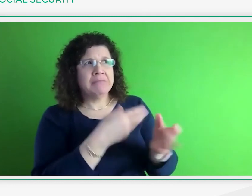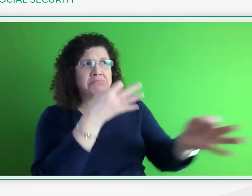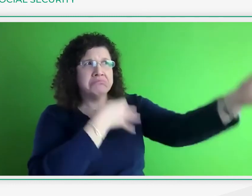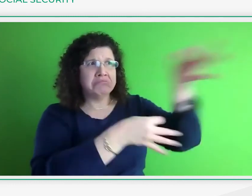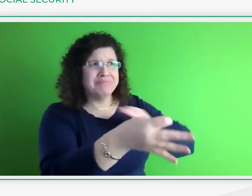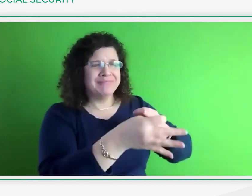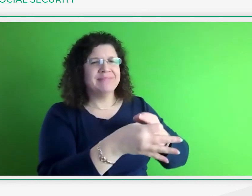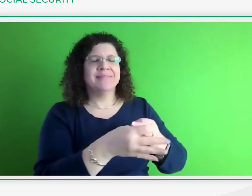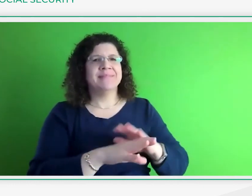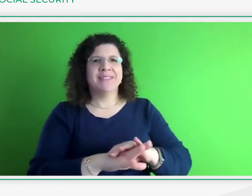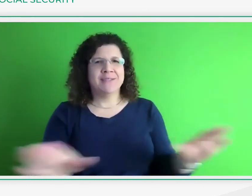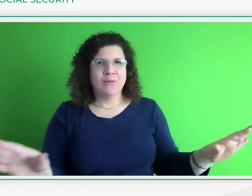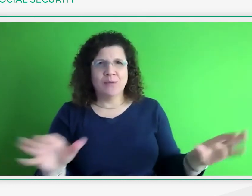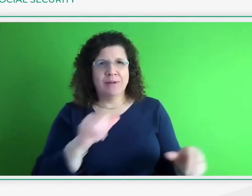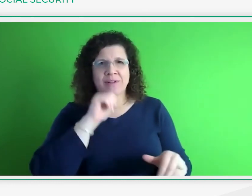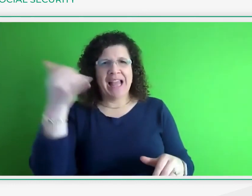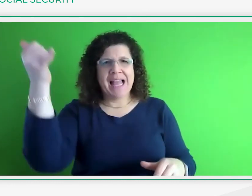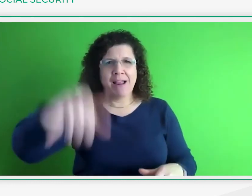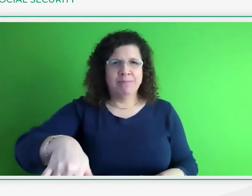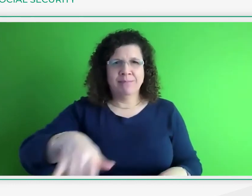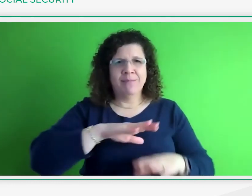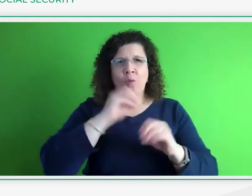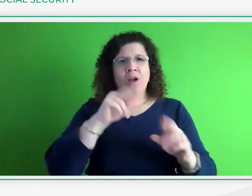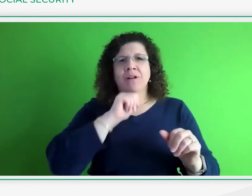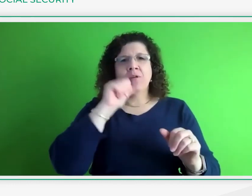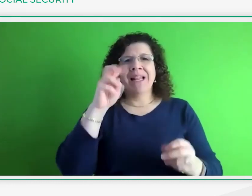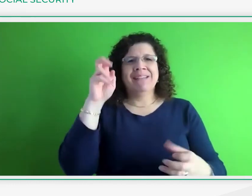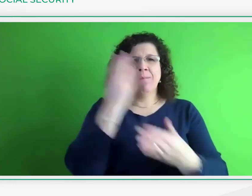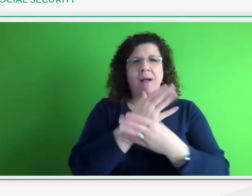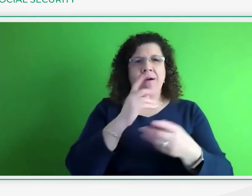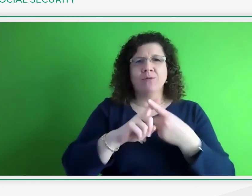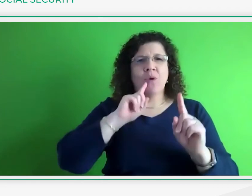I'll give you money in trade for that information,” do not do that. Hang up!